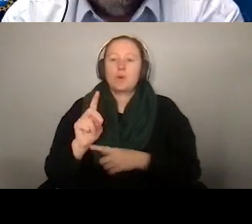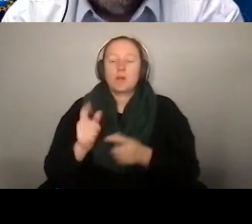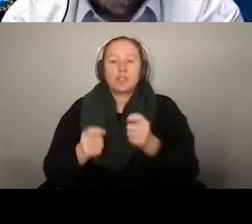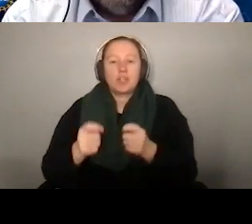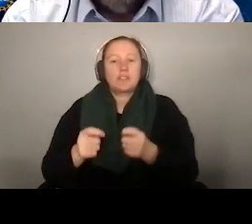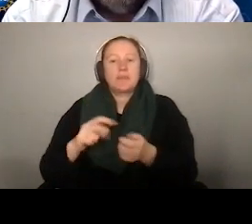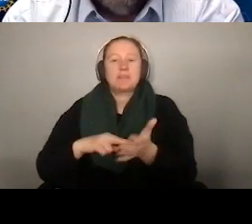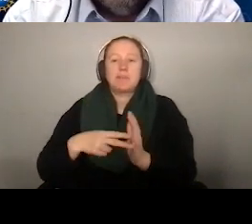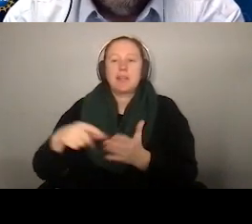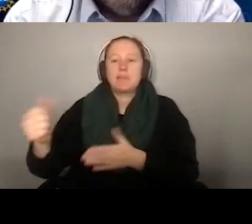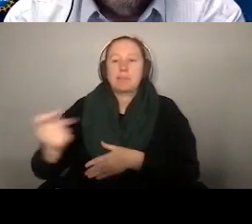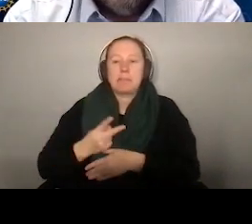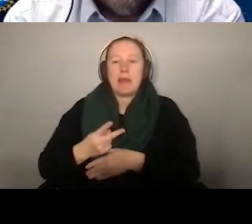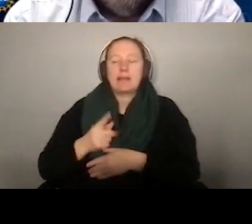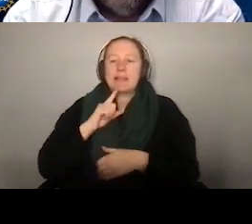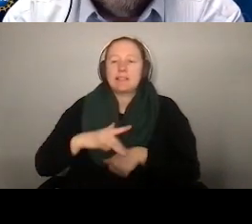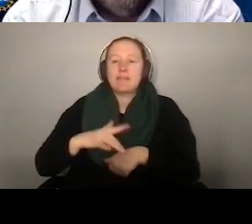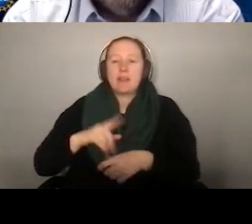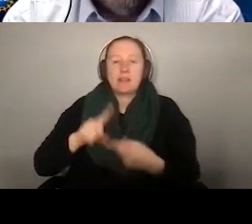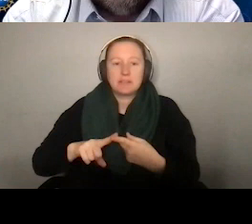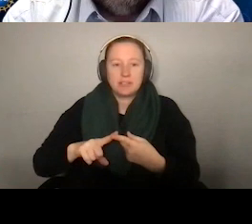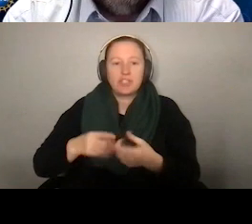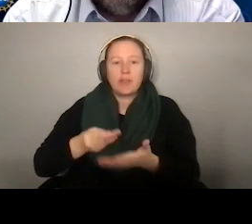are available until the funding appropriation cancels.